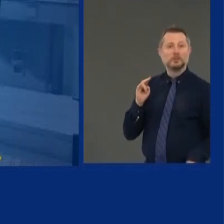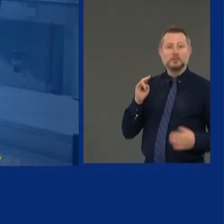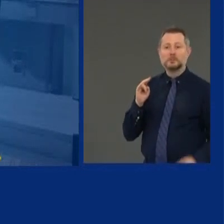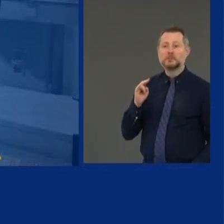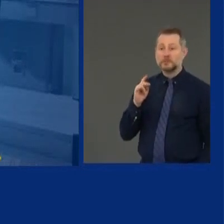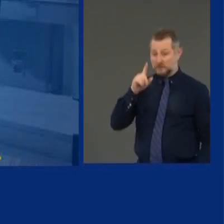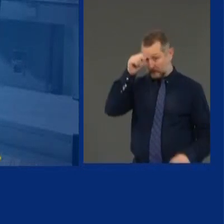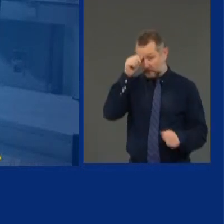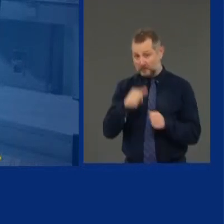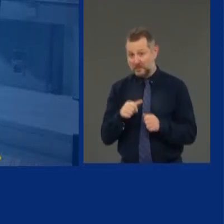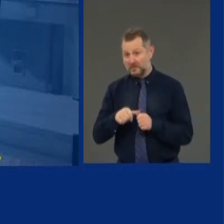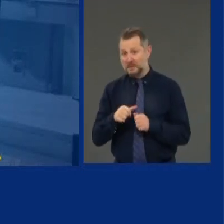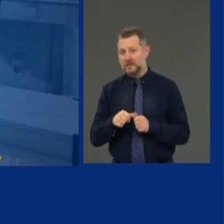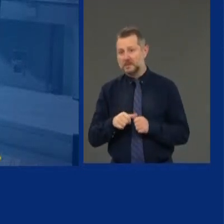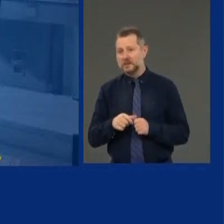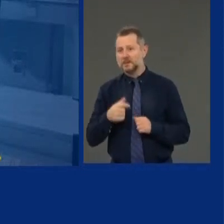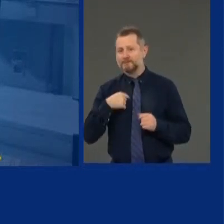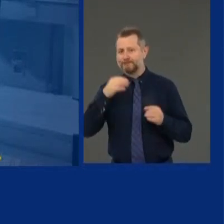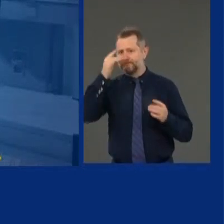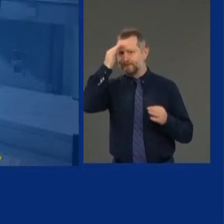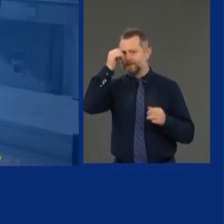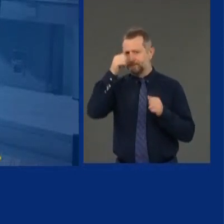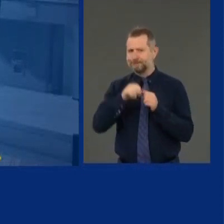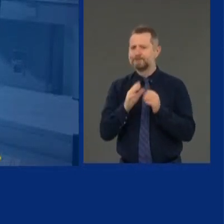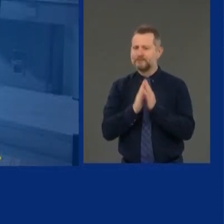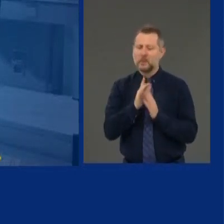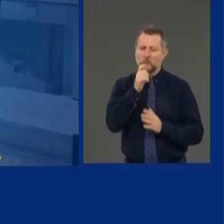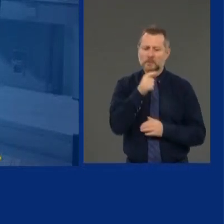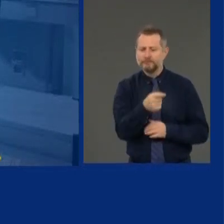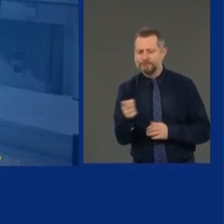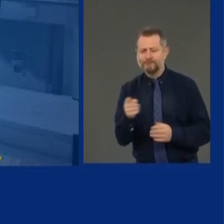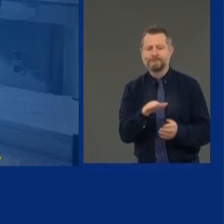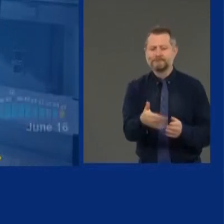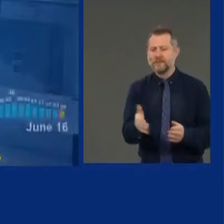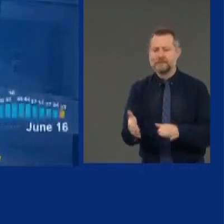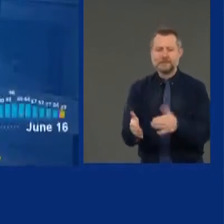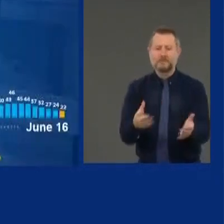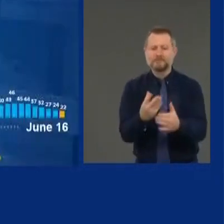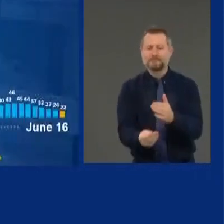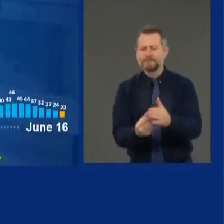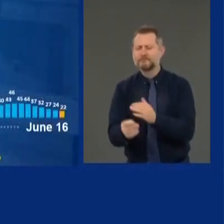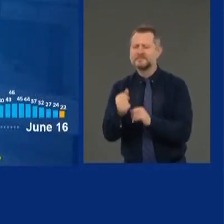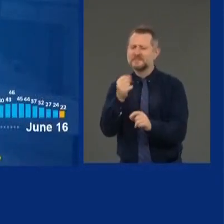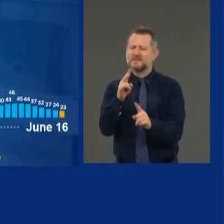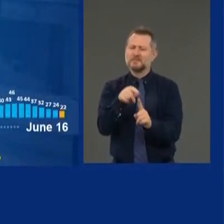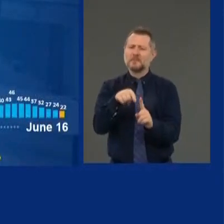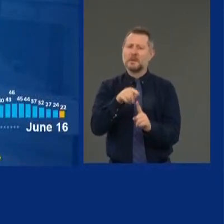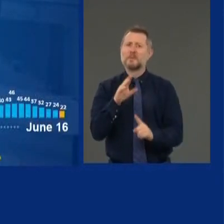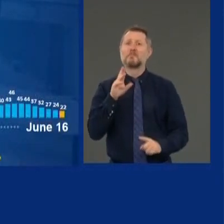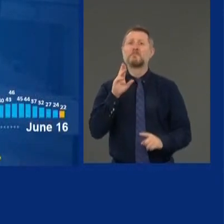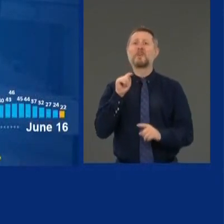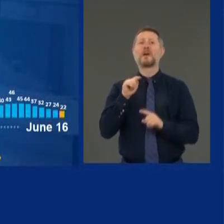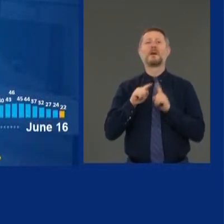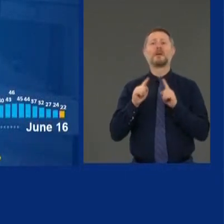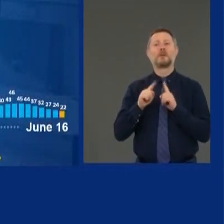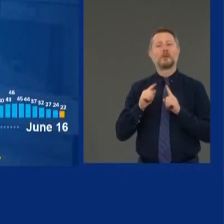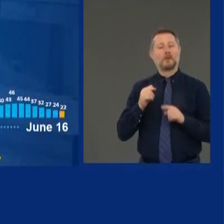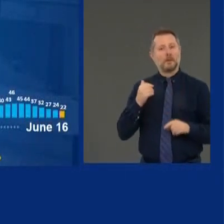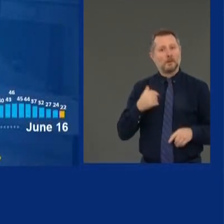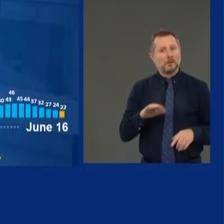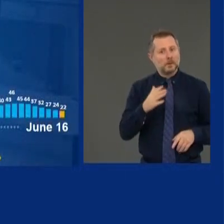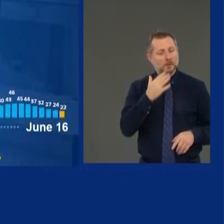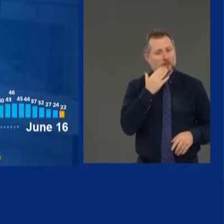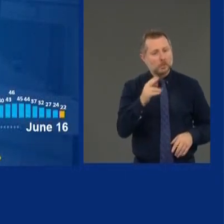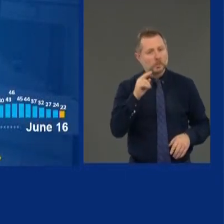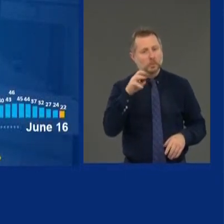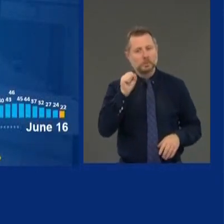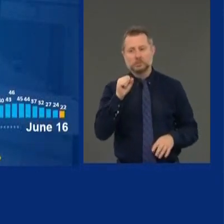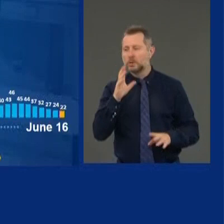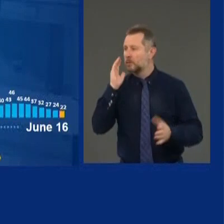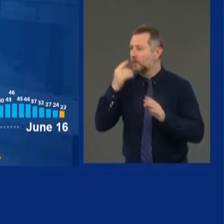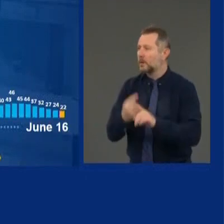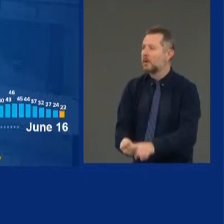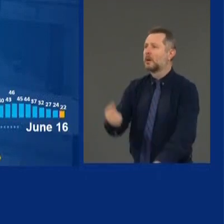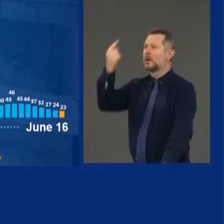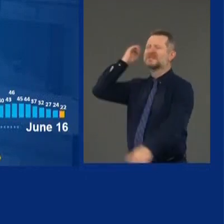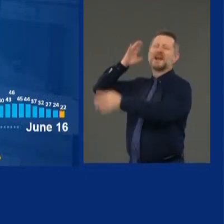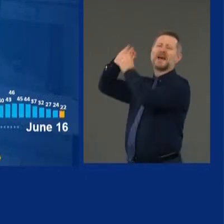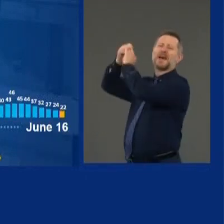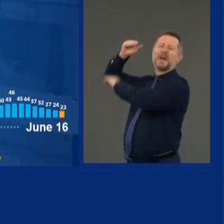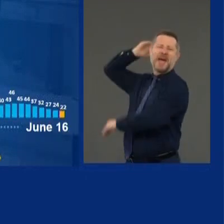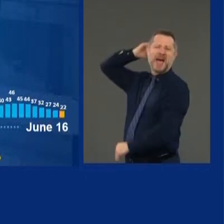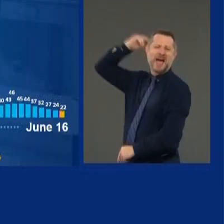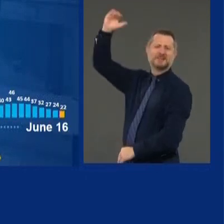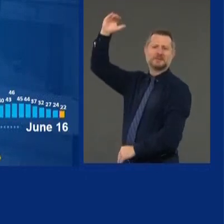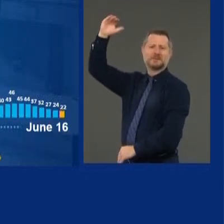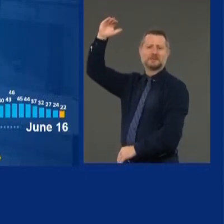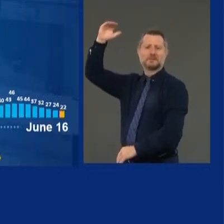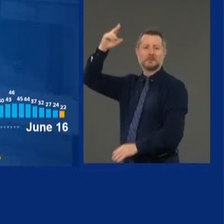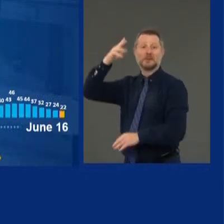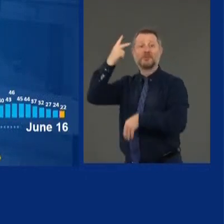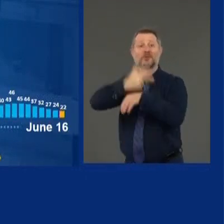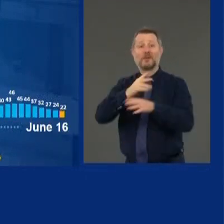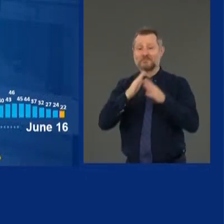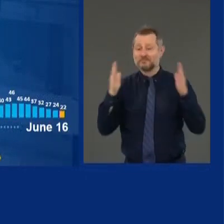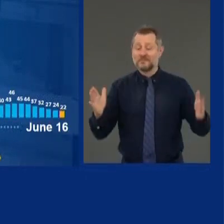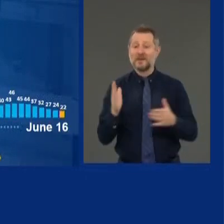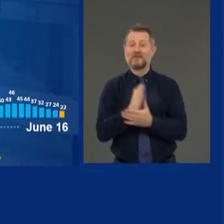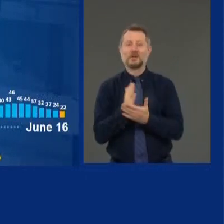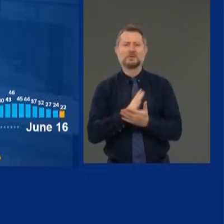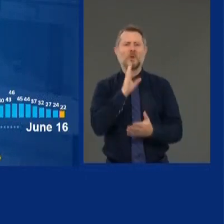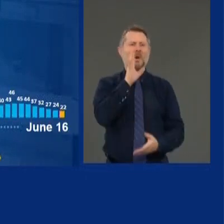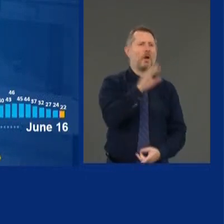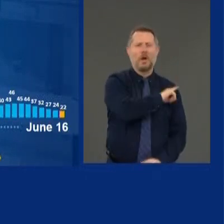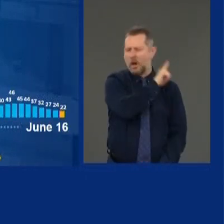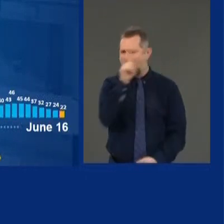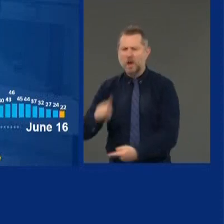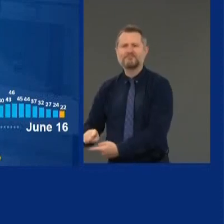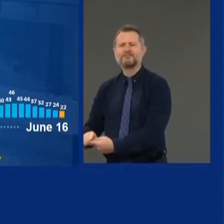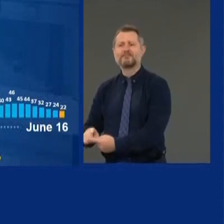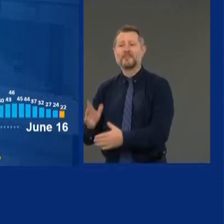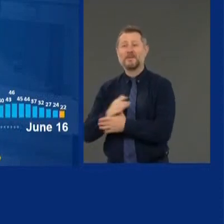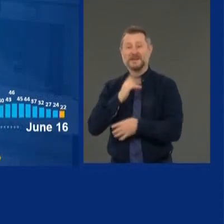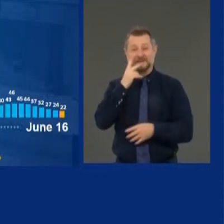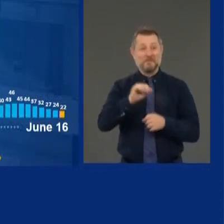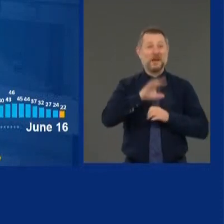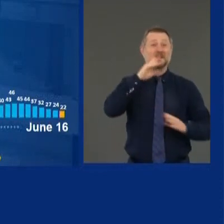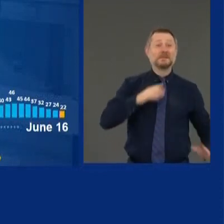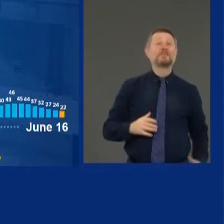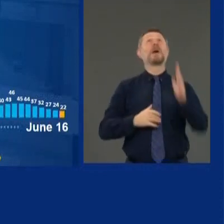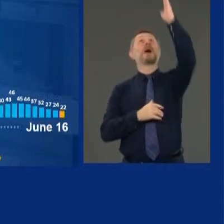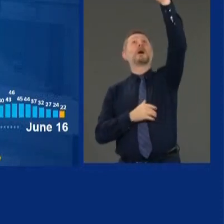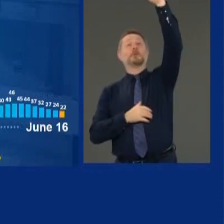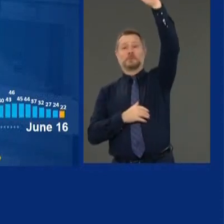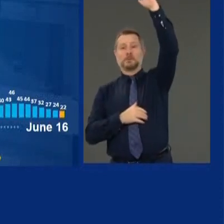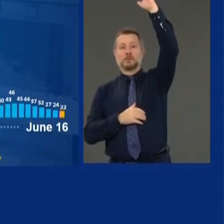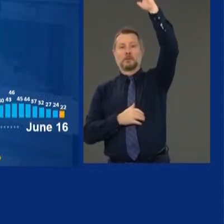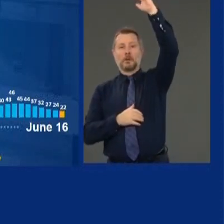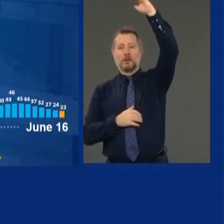BECOMES ZERO.